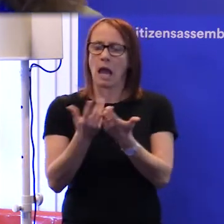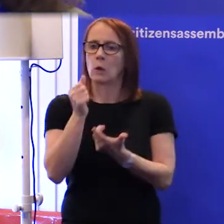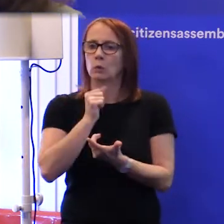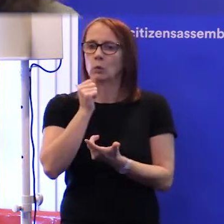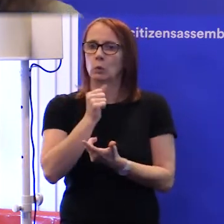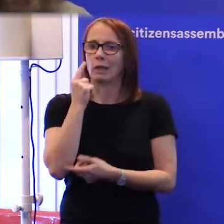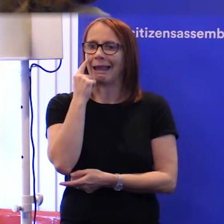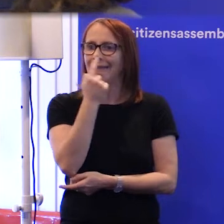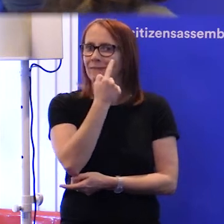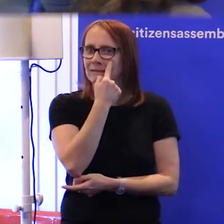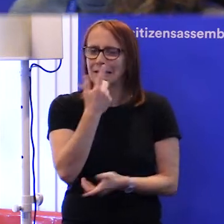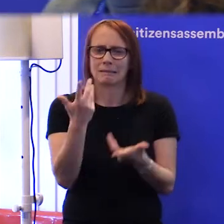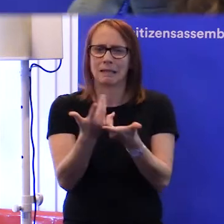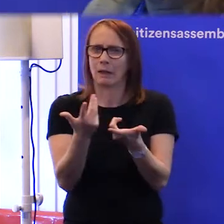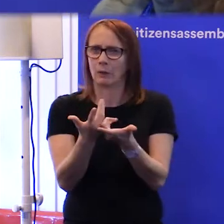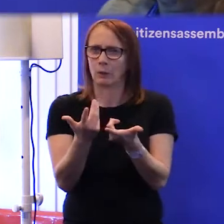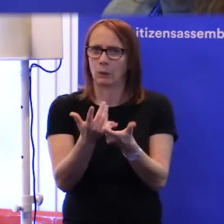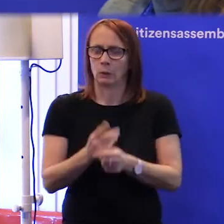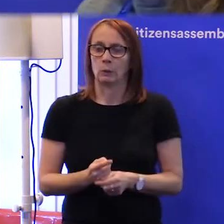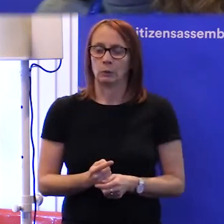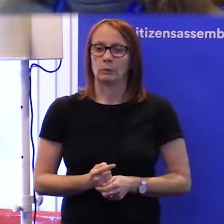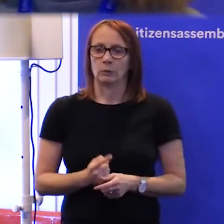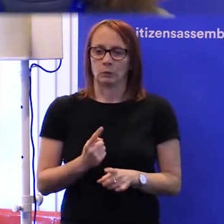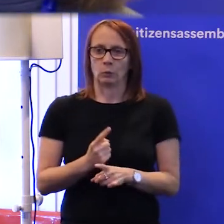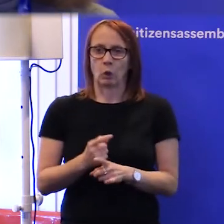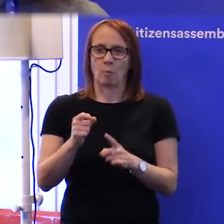I'll be telling a little bit more about Phil and Kayla later on who will be